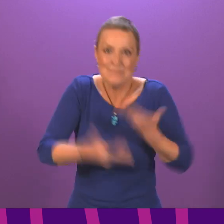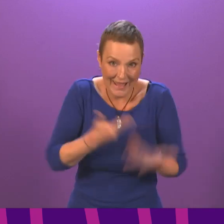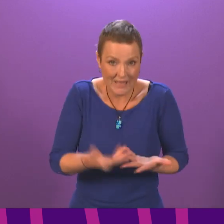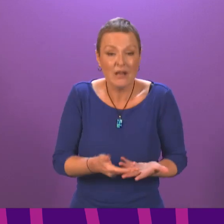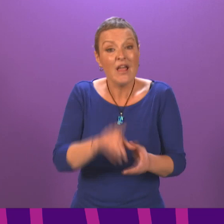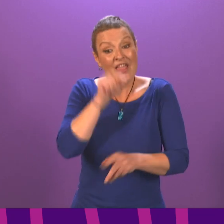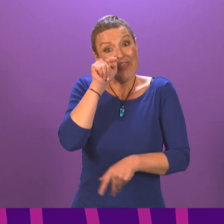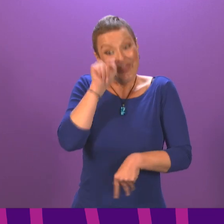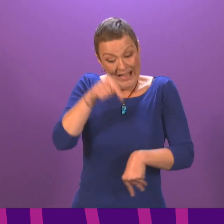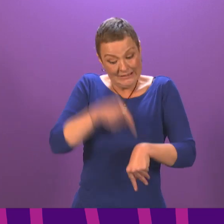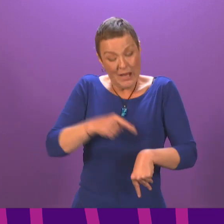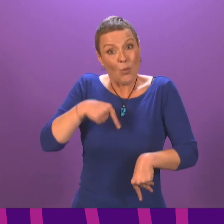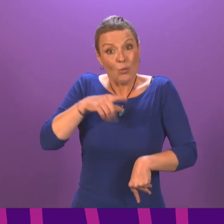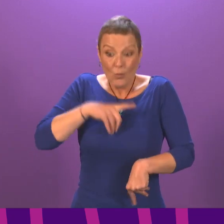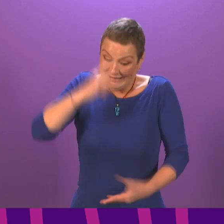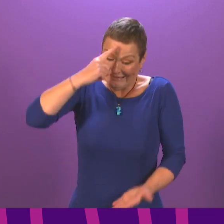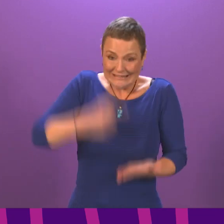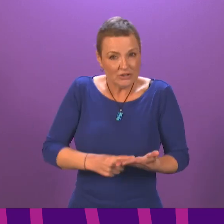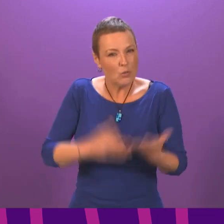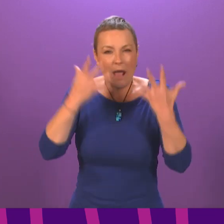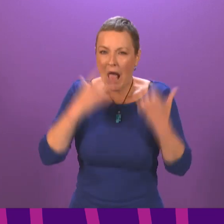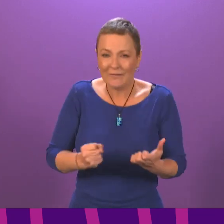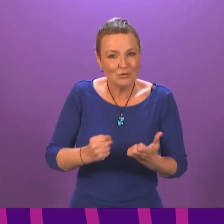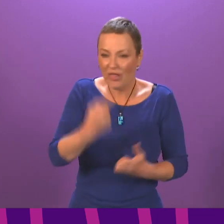make these decisions, we take account of the indicators that we set out publicly, which